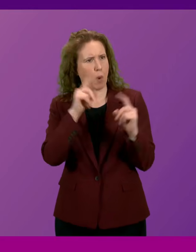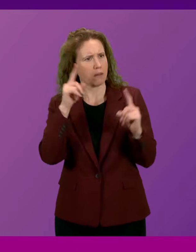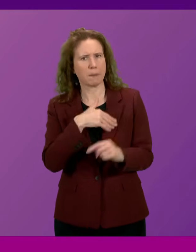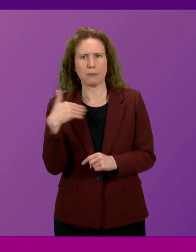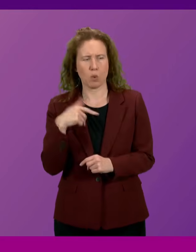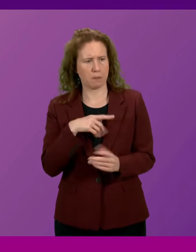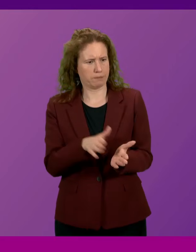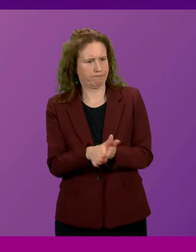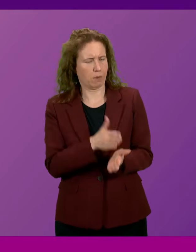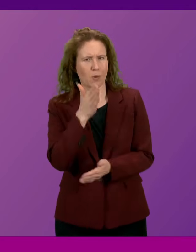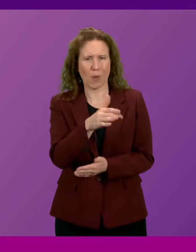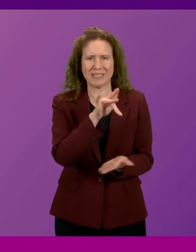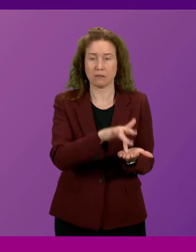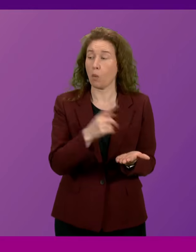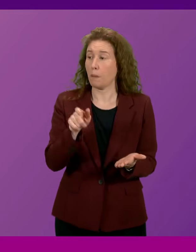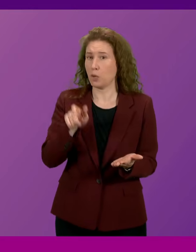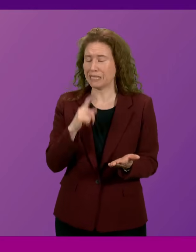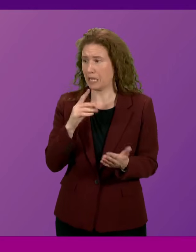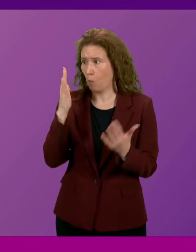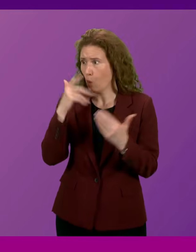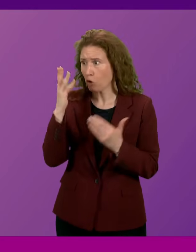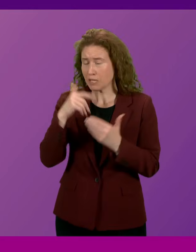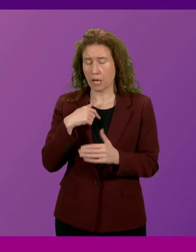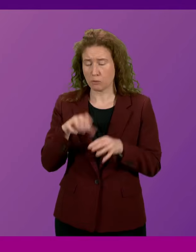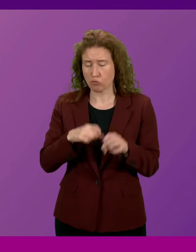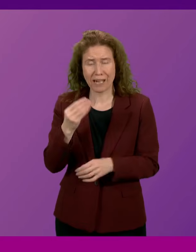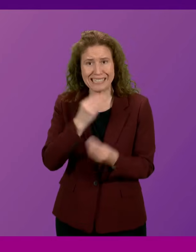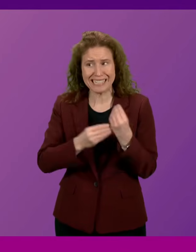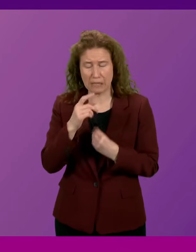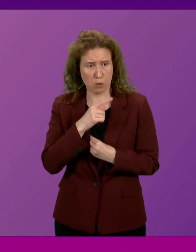One told me that he has struggled to eat due to the worry caused by the proposed closure